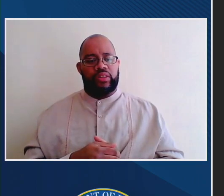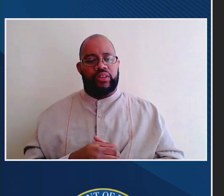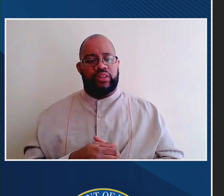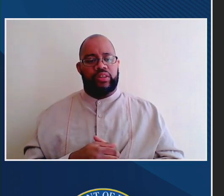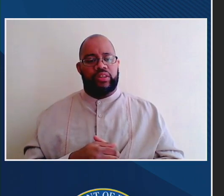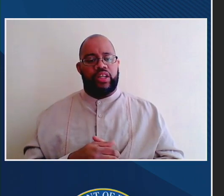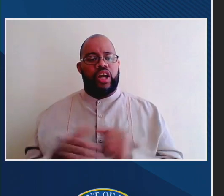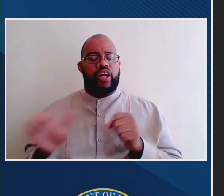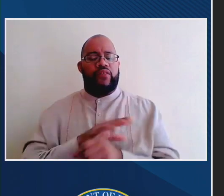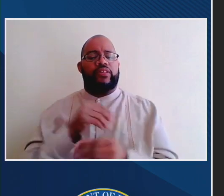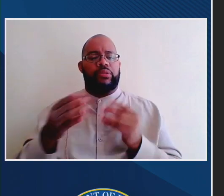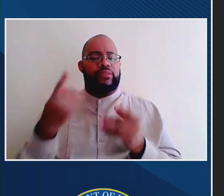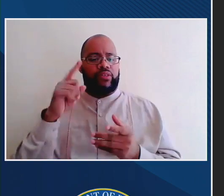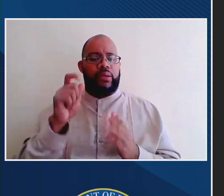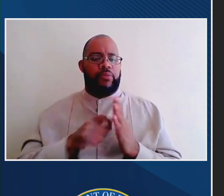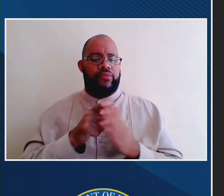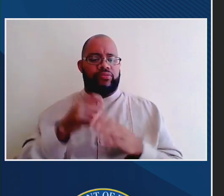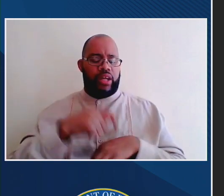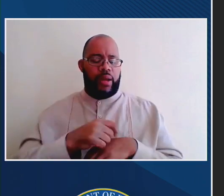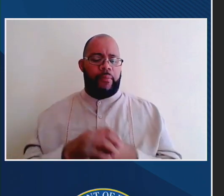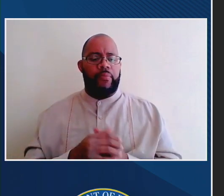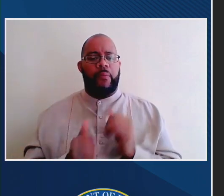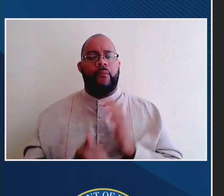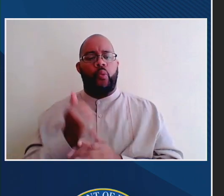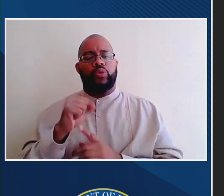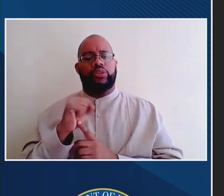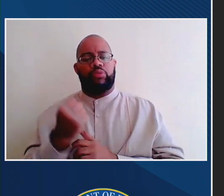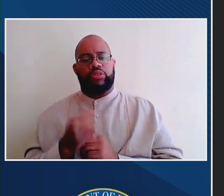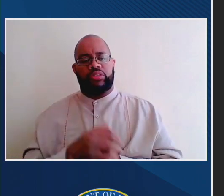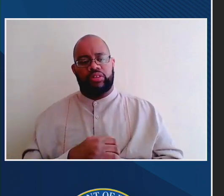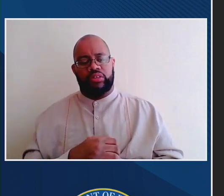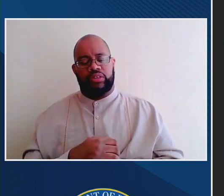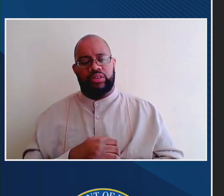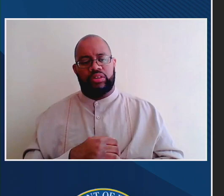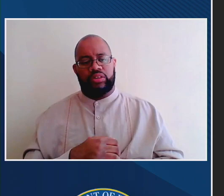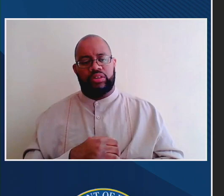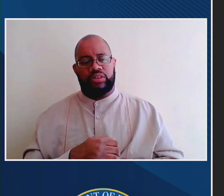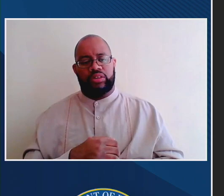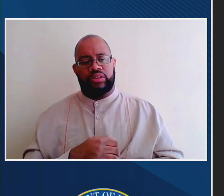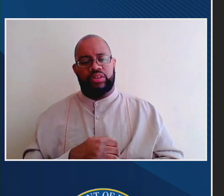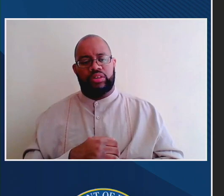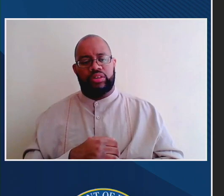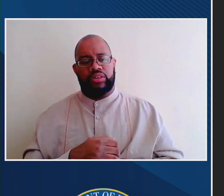of enrollment. So in most cases, and it wouldn't always be the case, in most cases, the disbursements have been made.